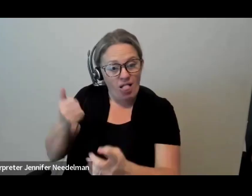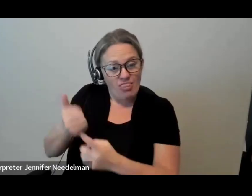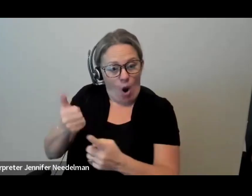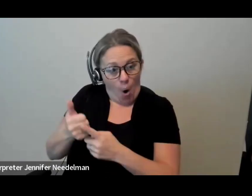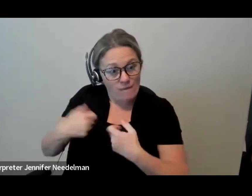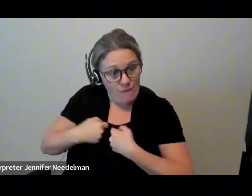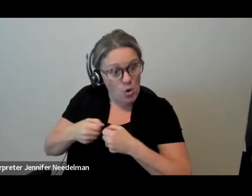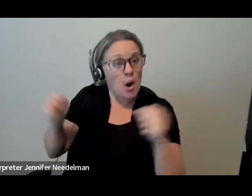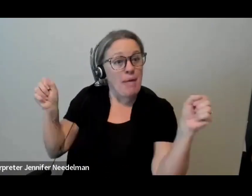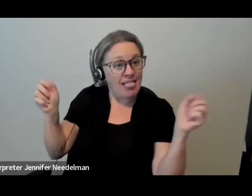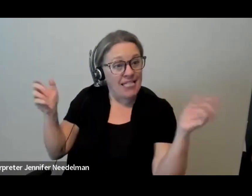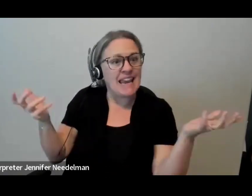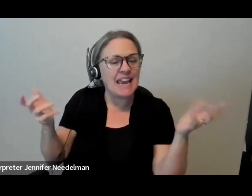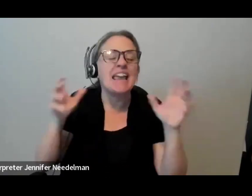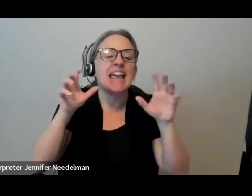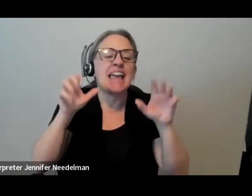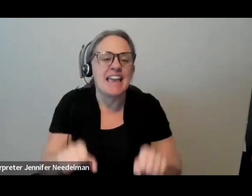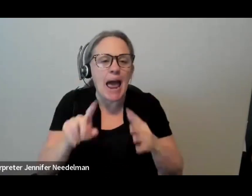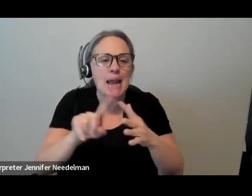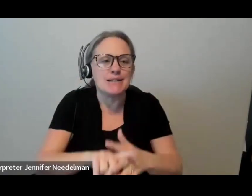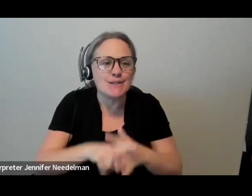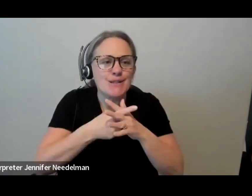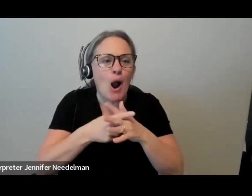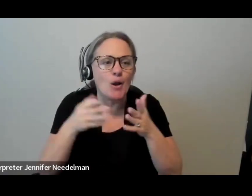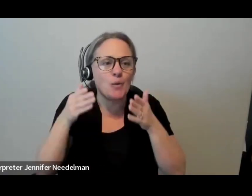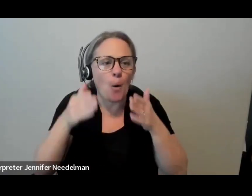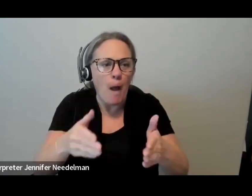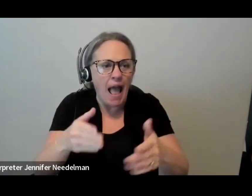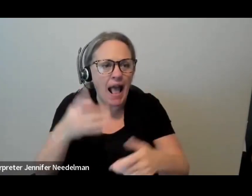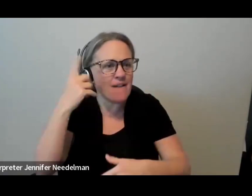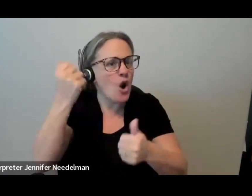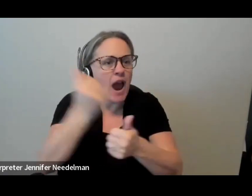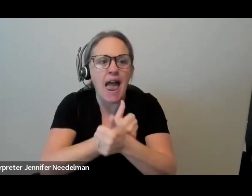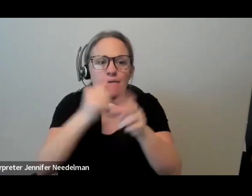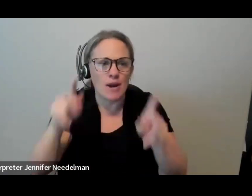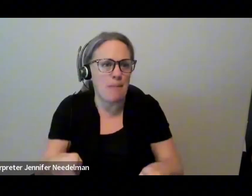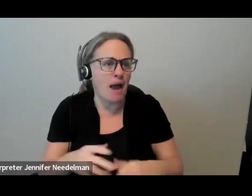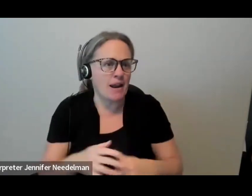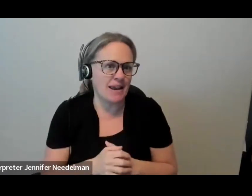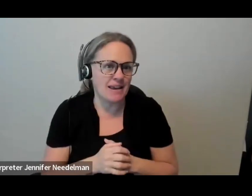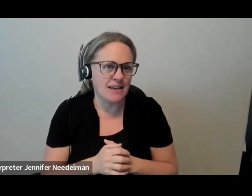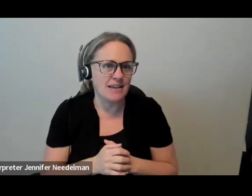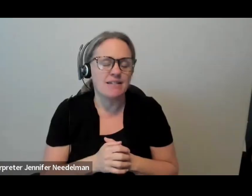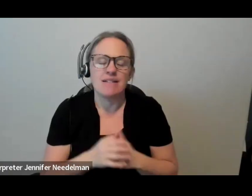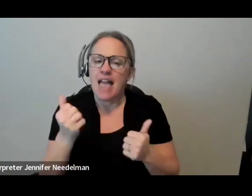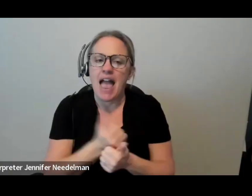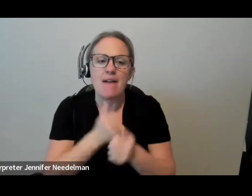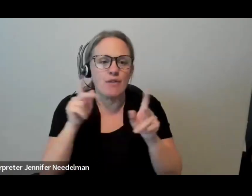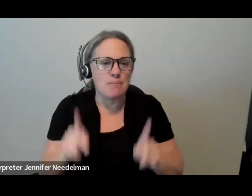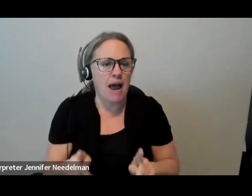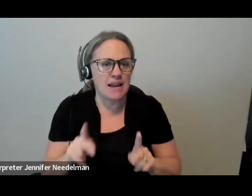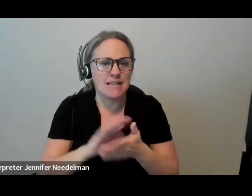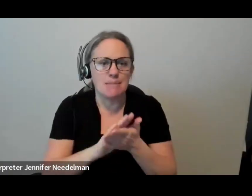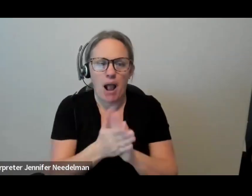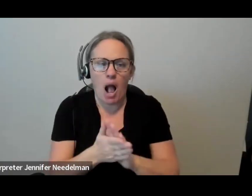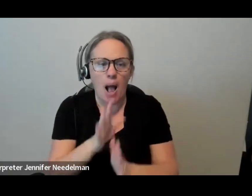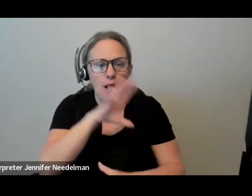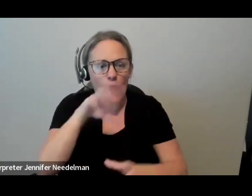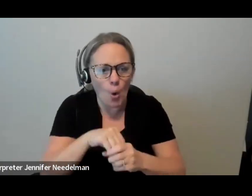that can pave the way for everybody to be included, right? I think if we're curious about each other,